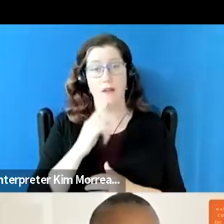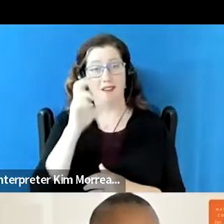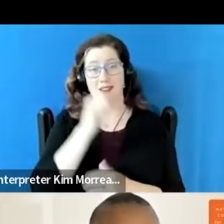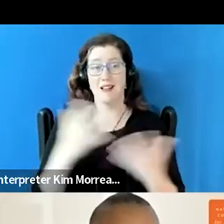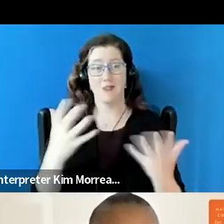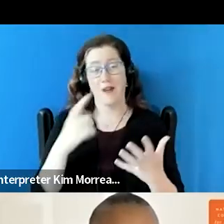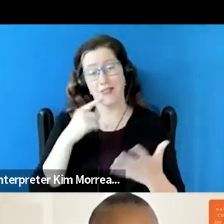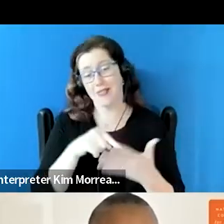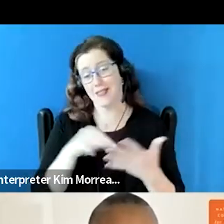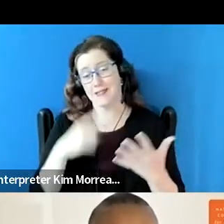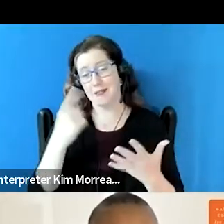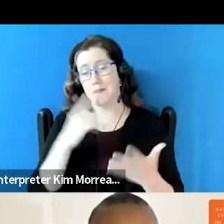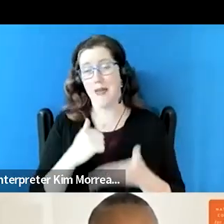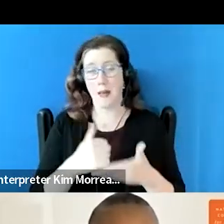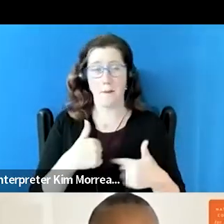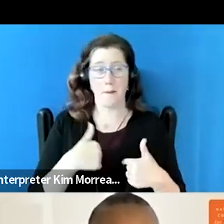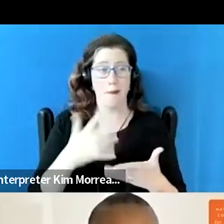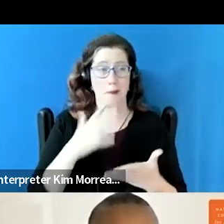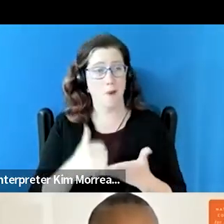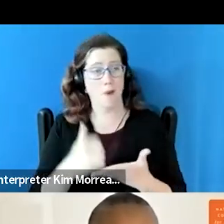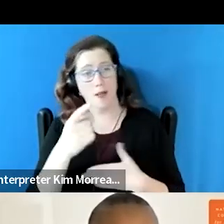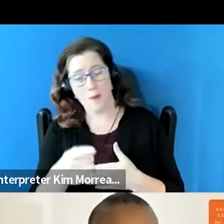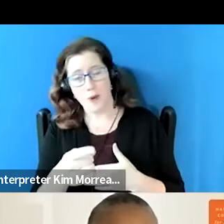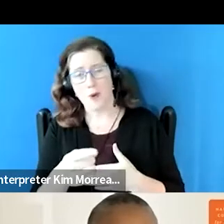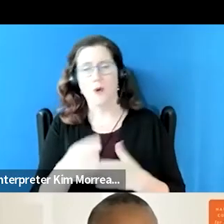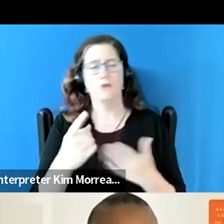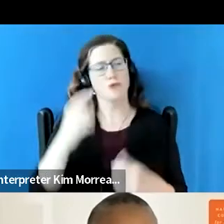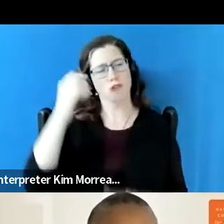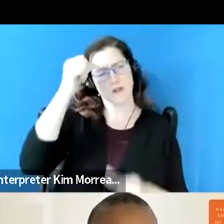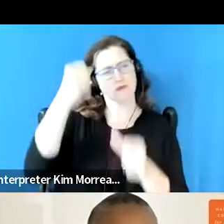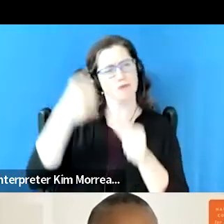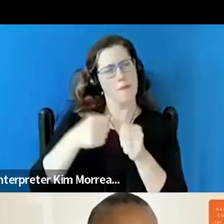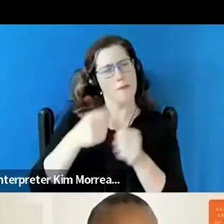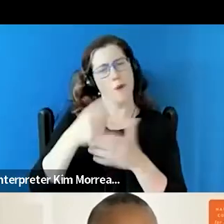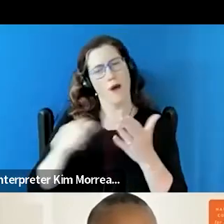Here's something that's helped me, maybe it'll help you. So just keep in mind of what other people are going through,